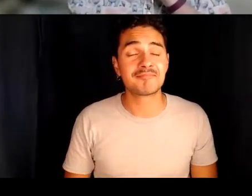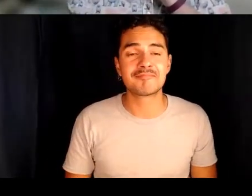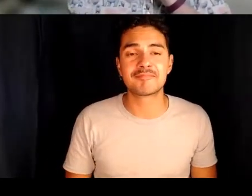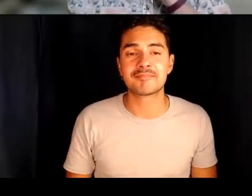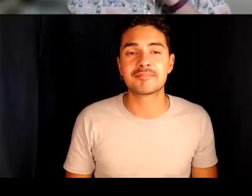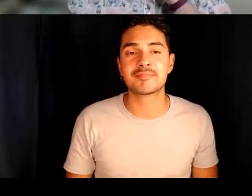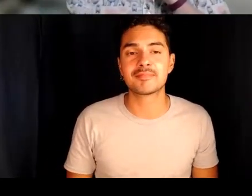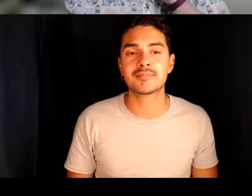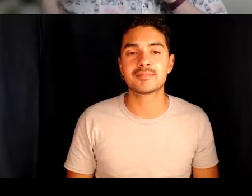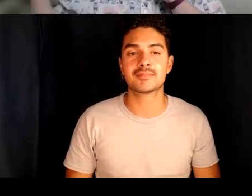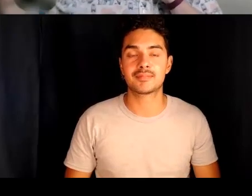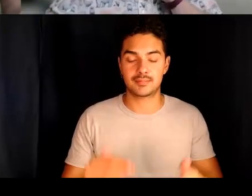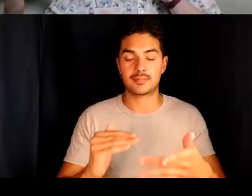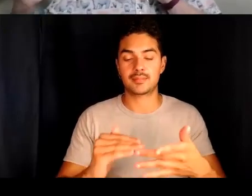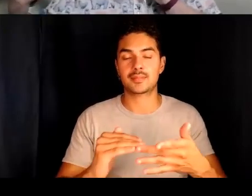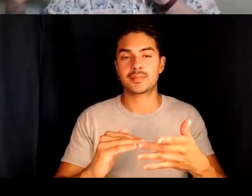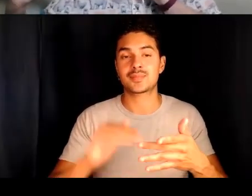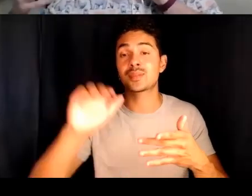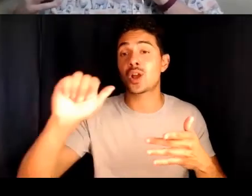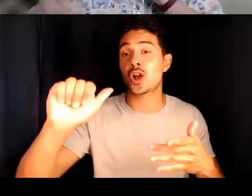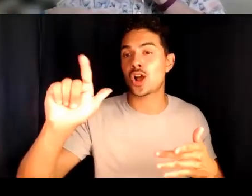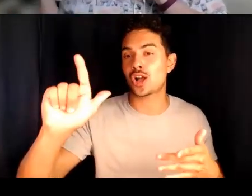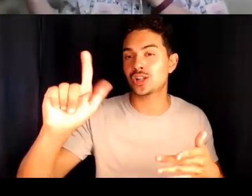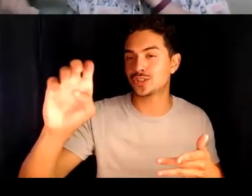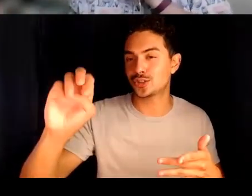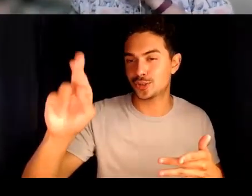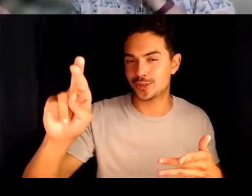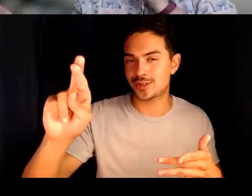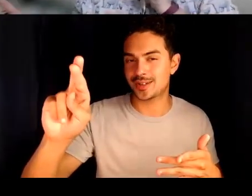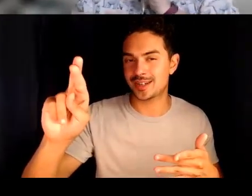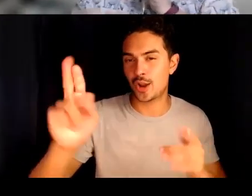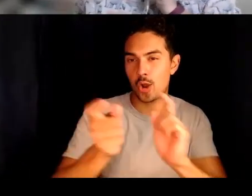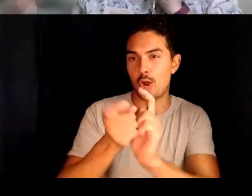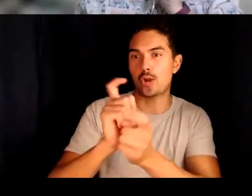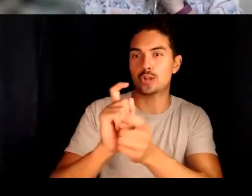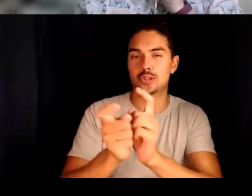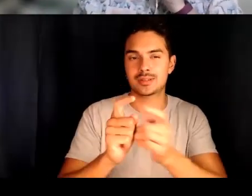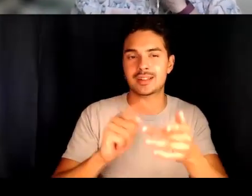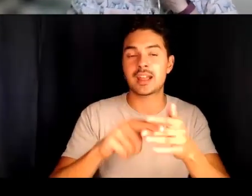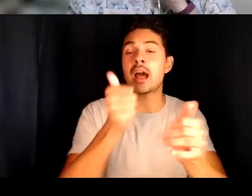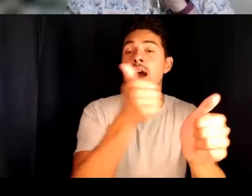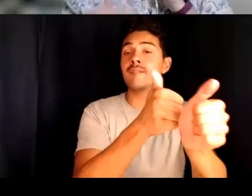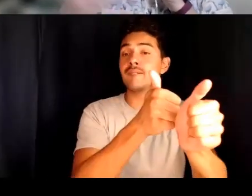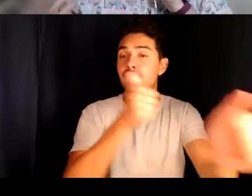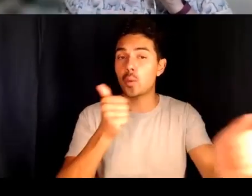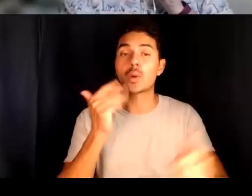Mood altering substances, altering as the maintain good sleep. Again, missing sleep can have huge effects